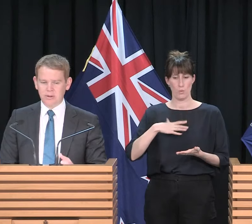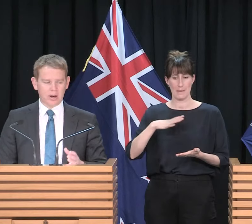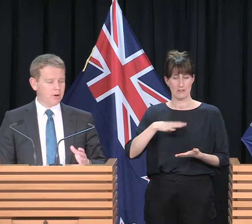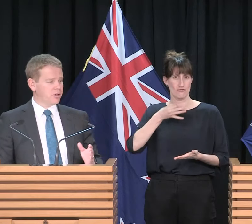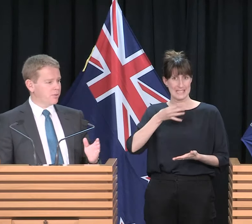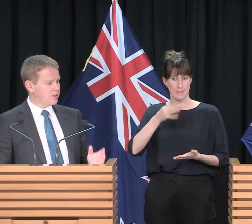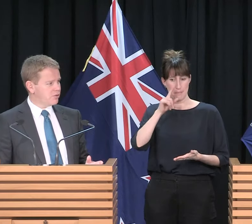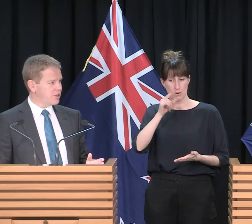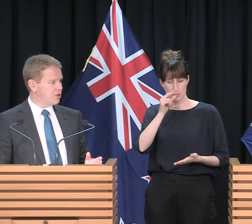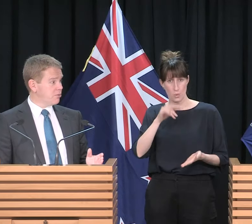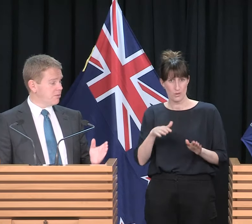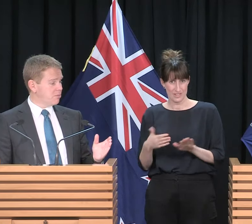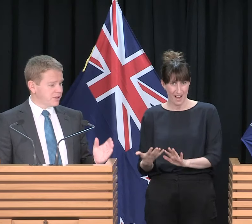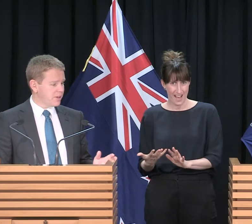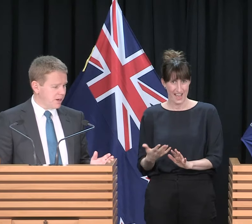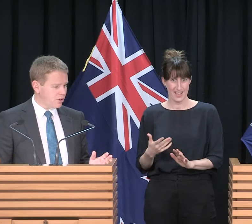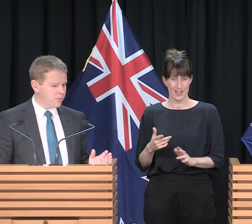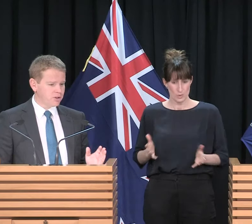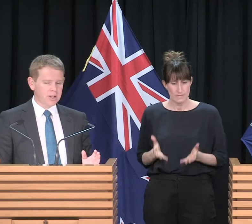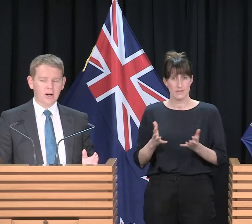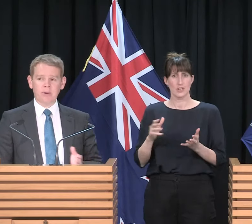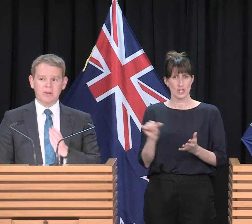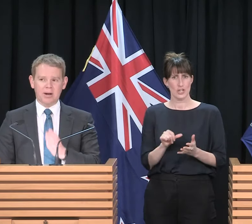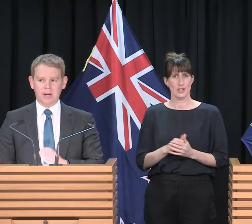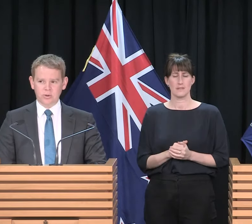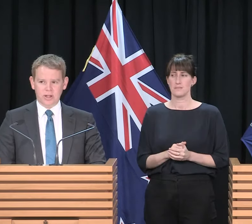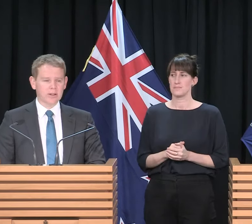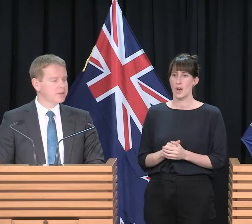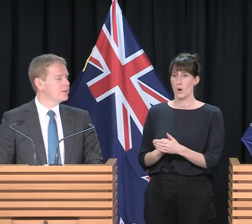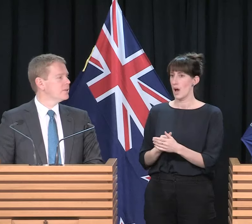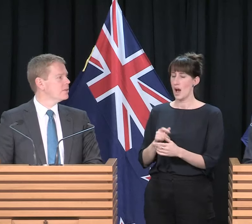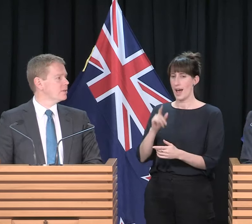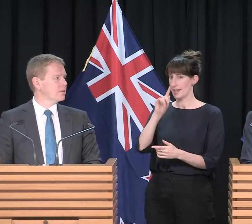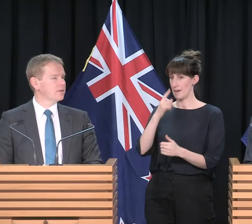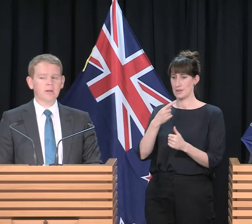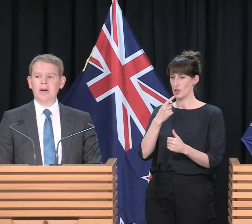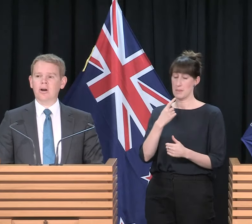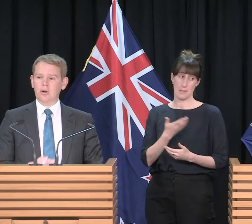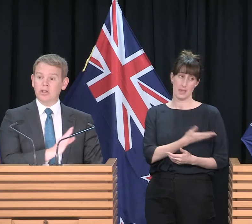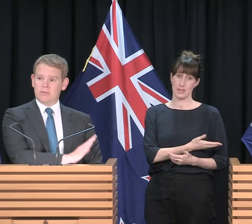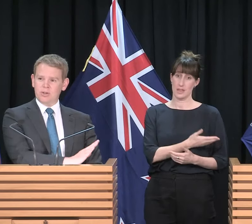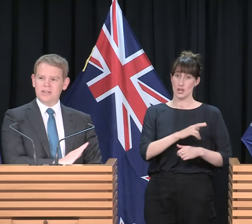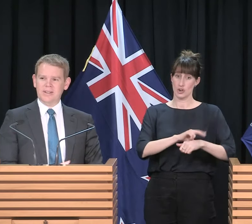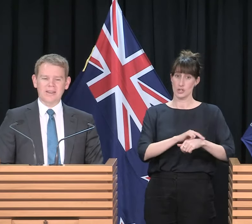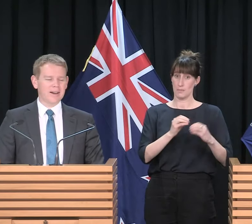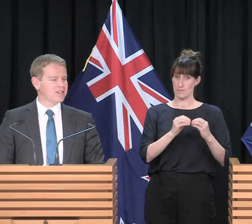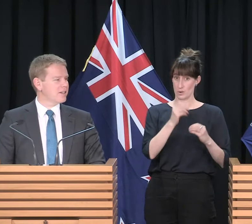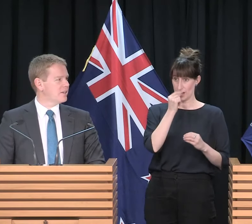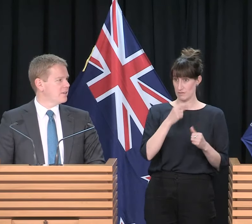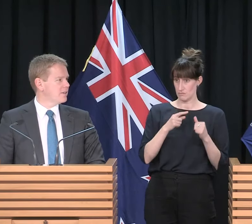That would be household transmission occurring. So why do people need to wear masks